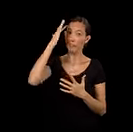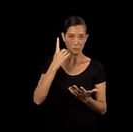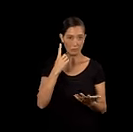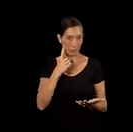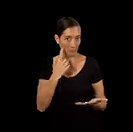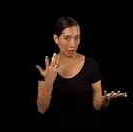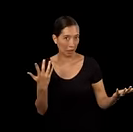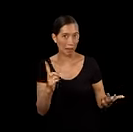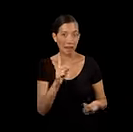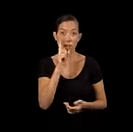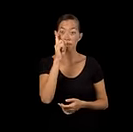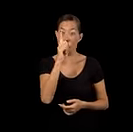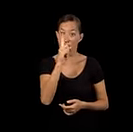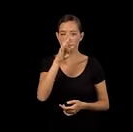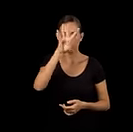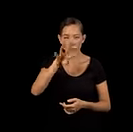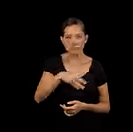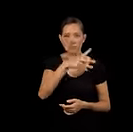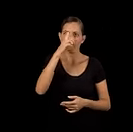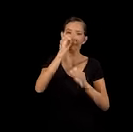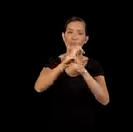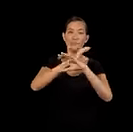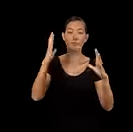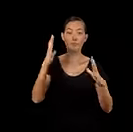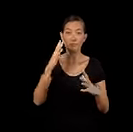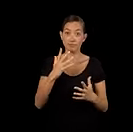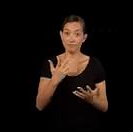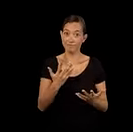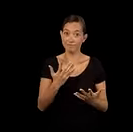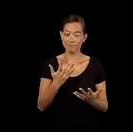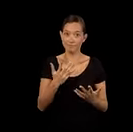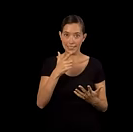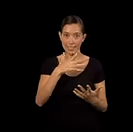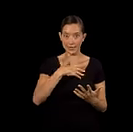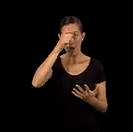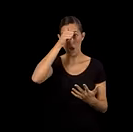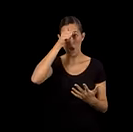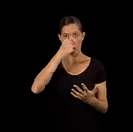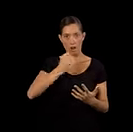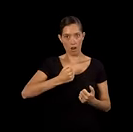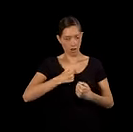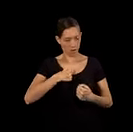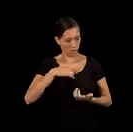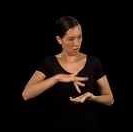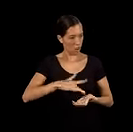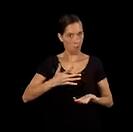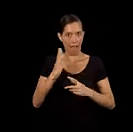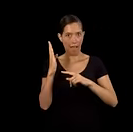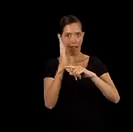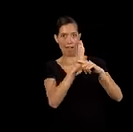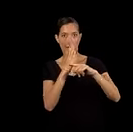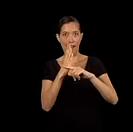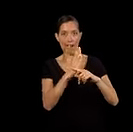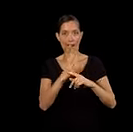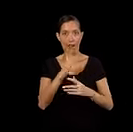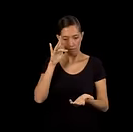It's simple, in theory. But these imaginary lines are not much use... unless you can work out your own latitude and longitude...